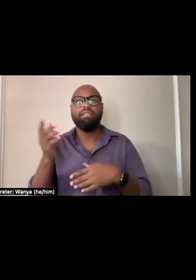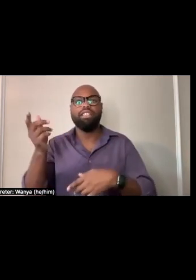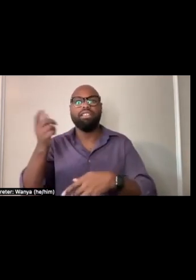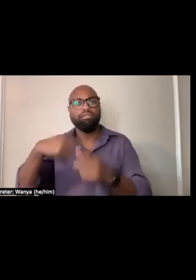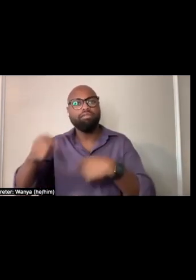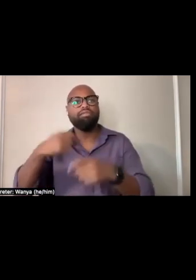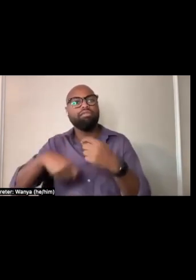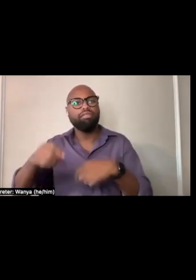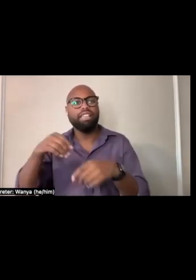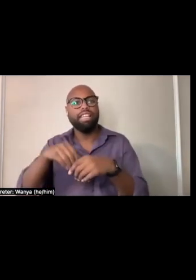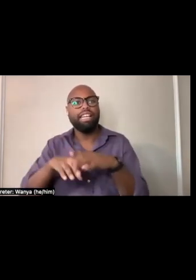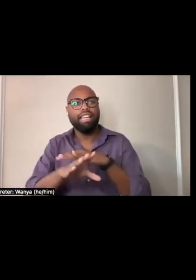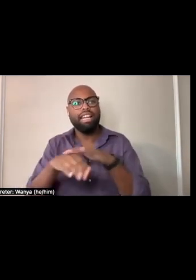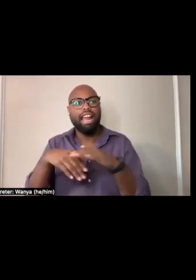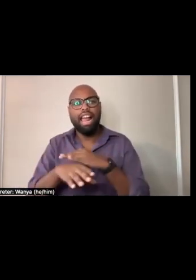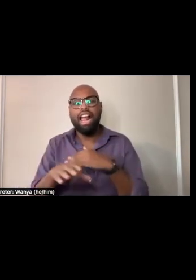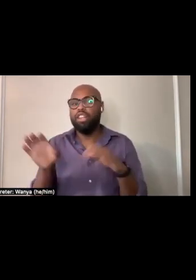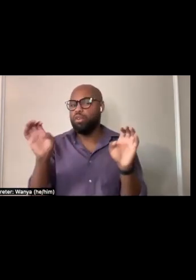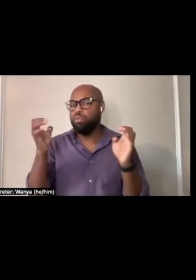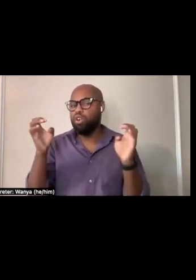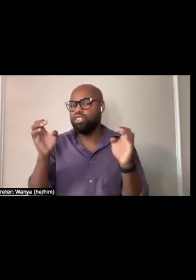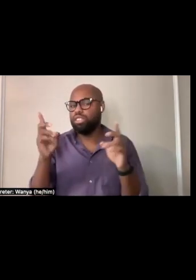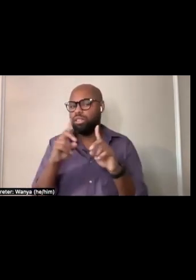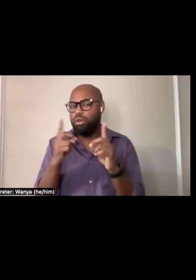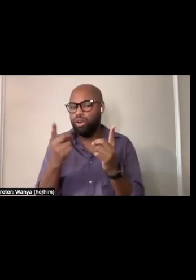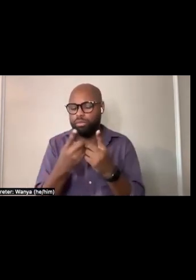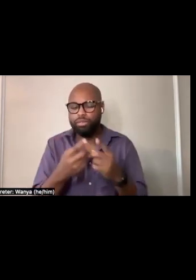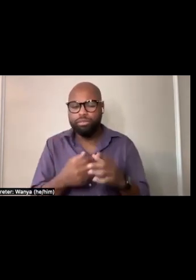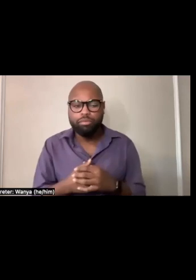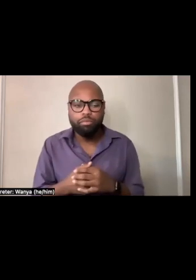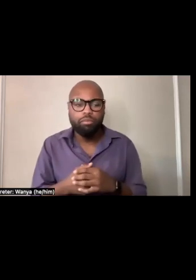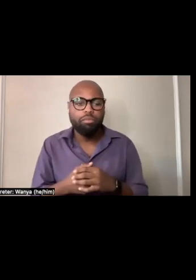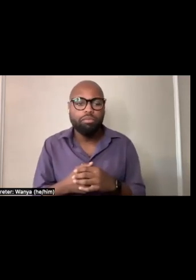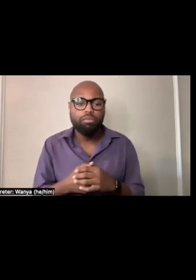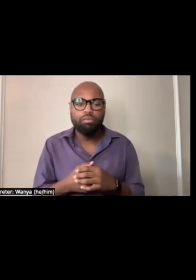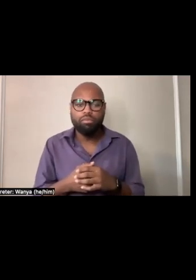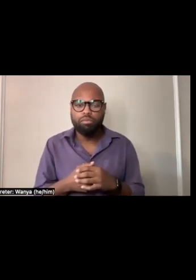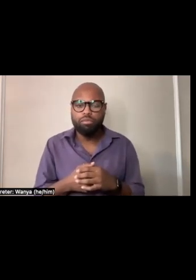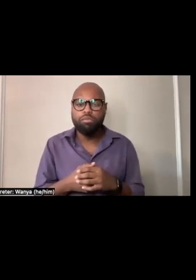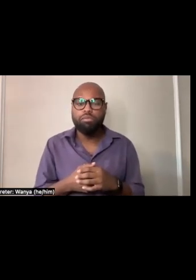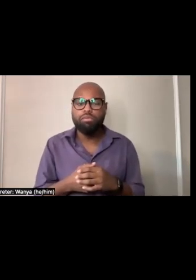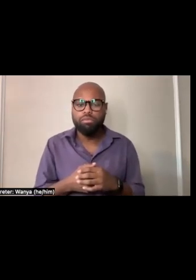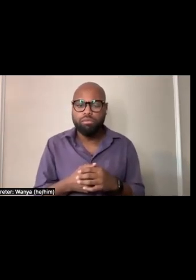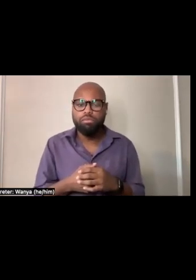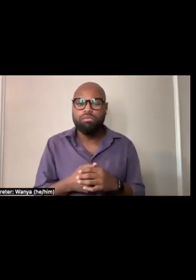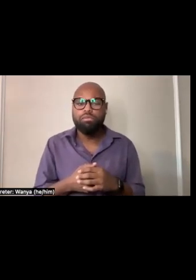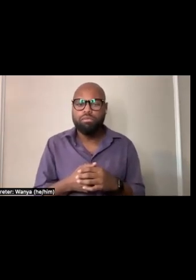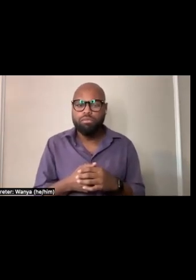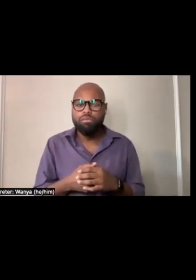They also really primarily or doing everything they could to keep